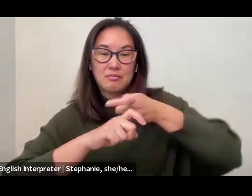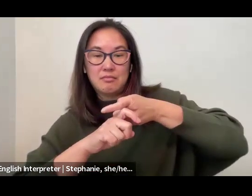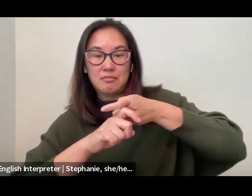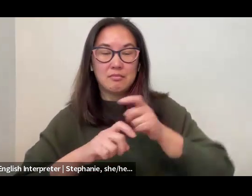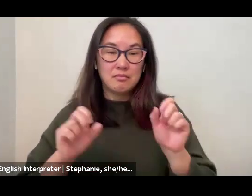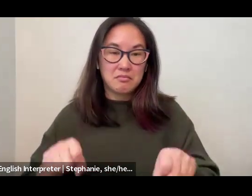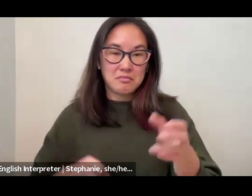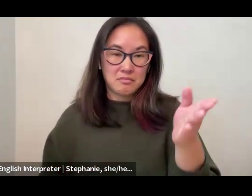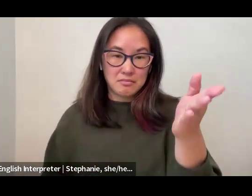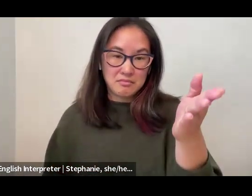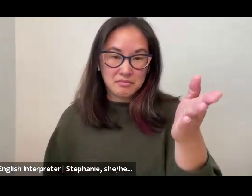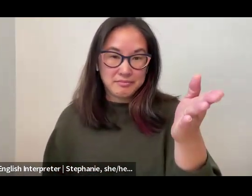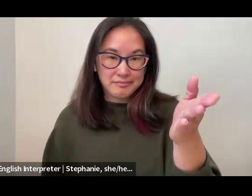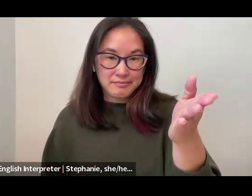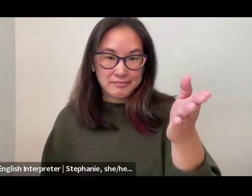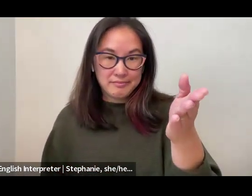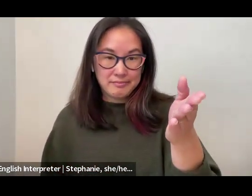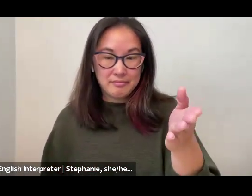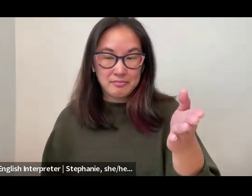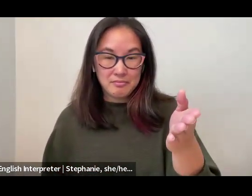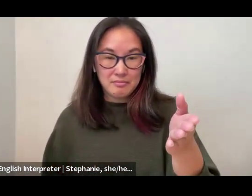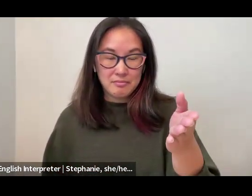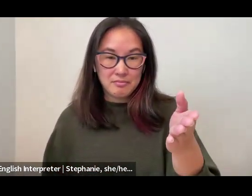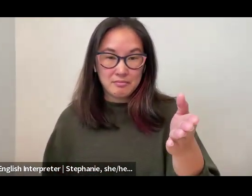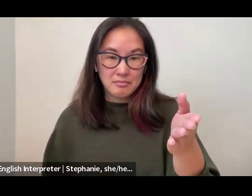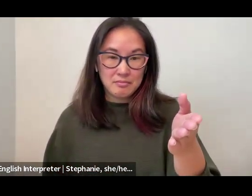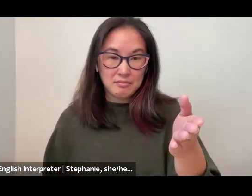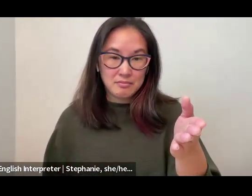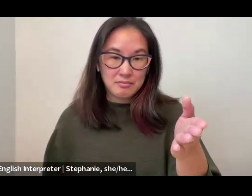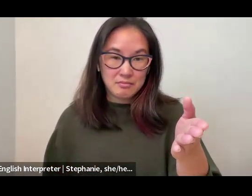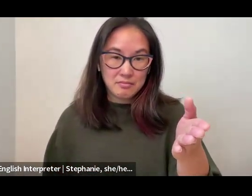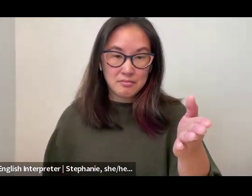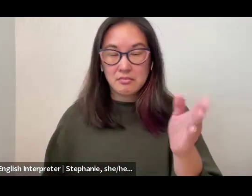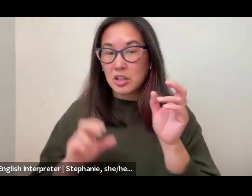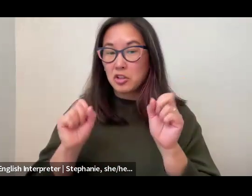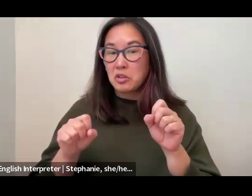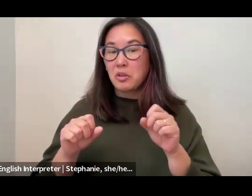If that feels good, you can stay there. You can opt to push the knee out with your hand gently.